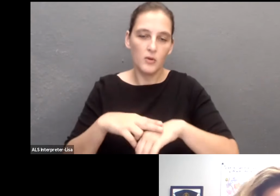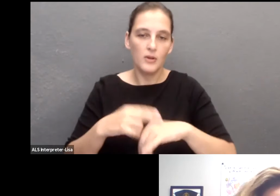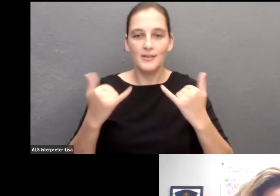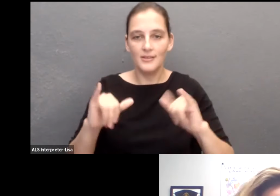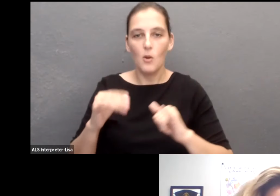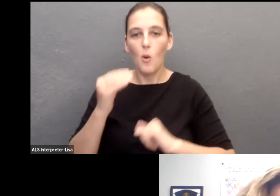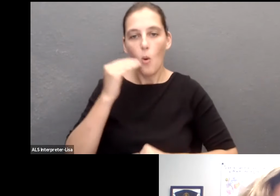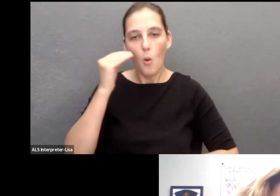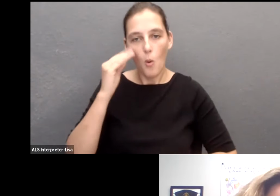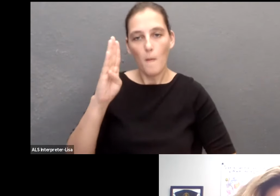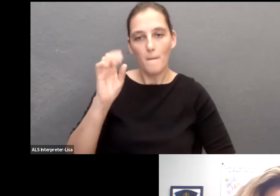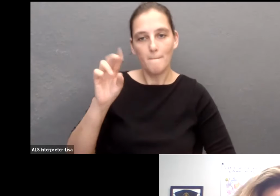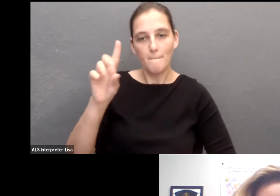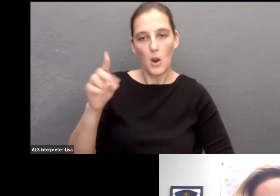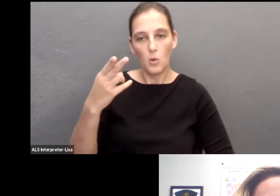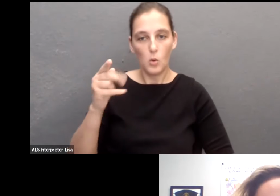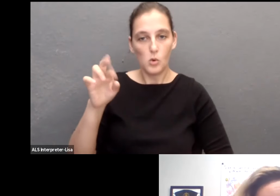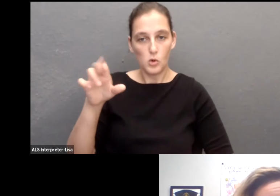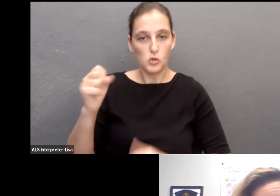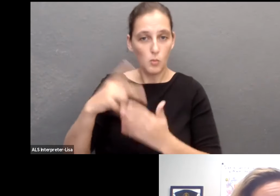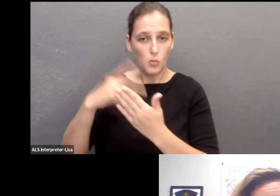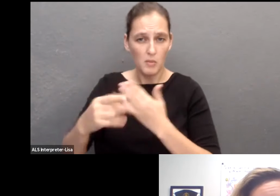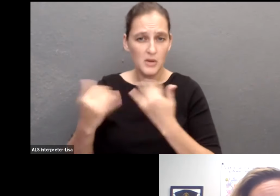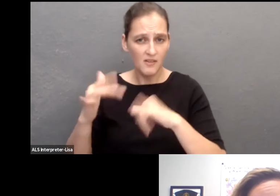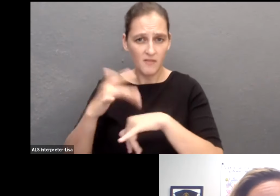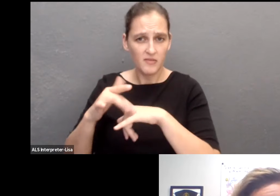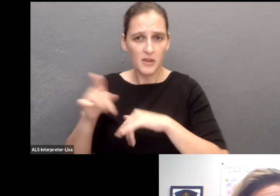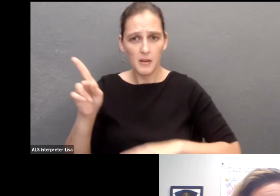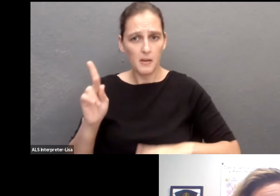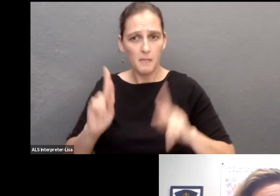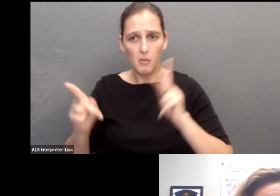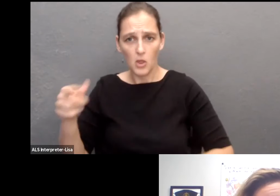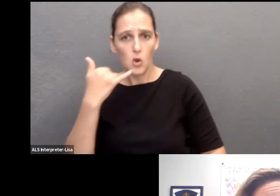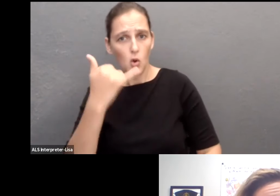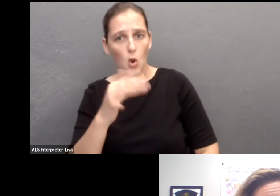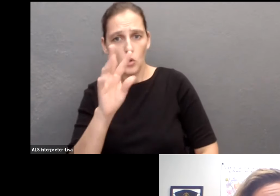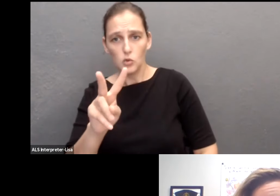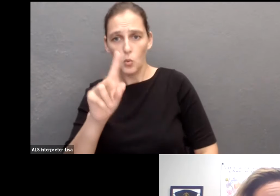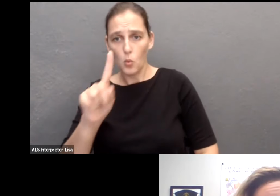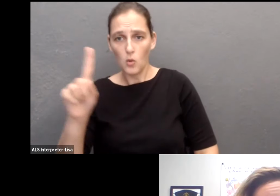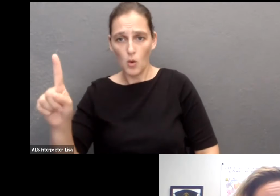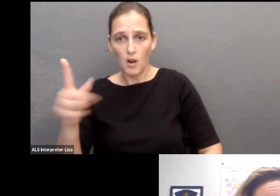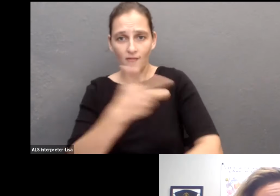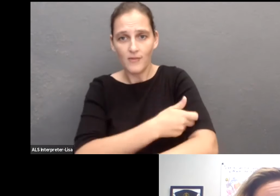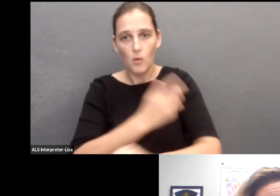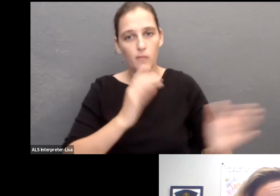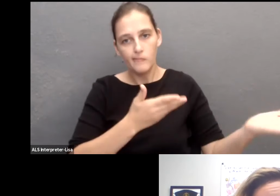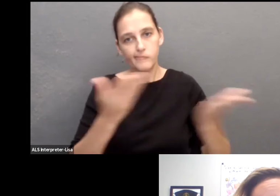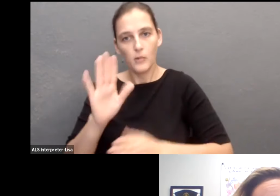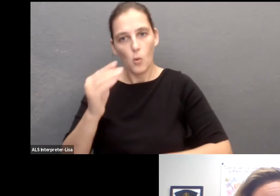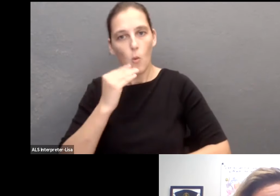program that's available for people to call 211 if you need to have the vaccine brought to your house. If you are, you know, are disabled to the point where you can't